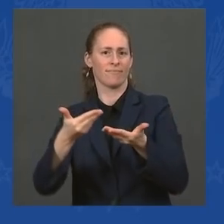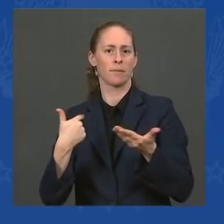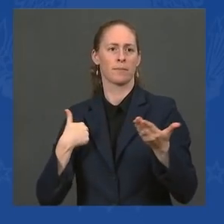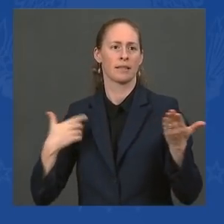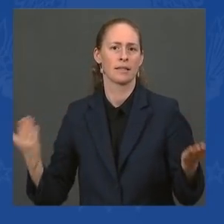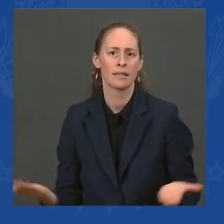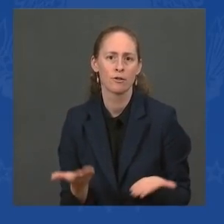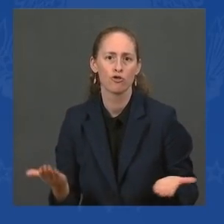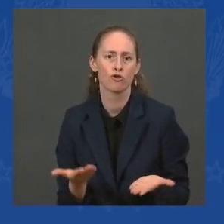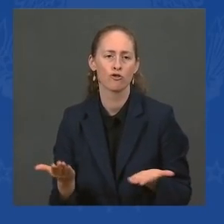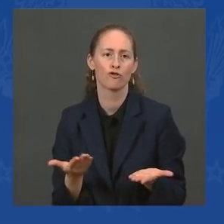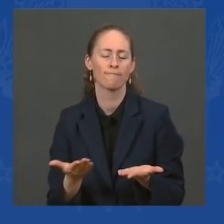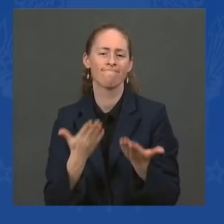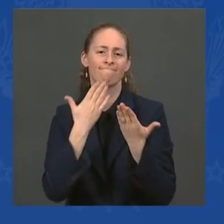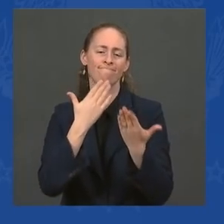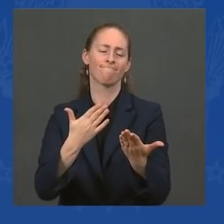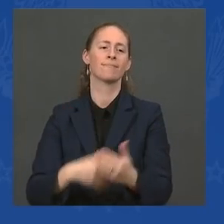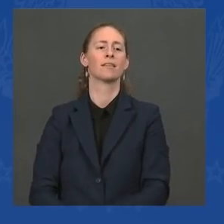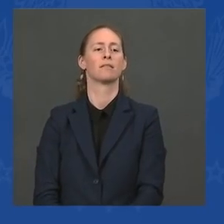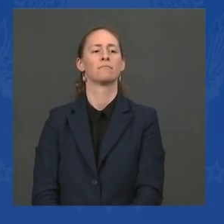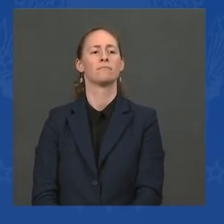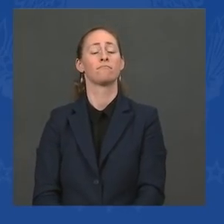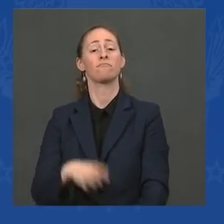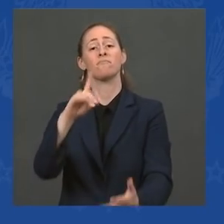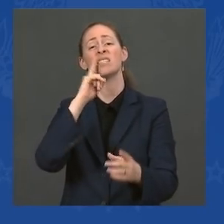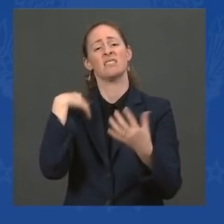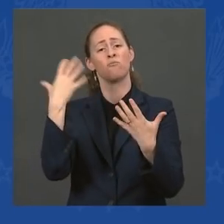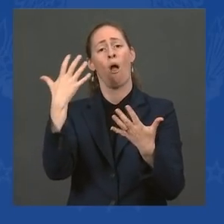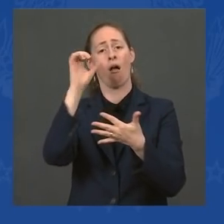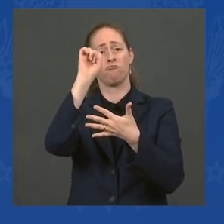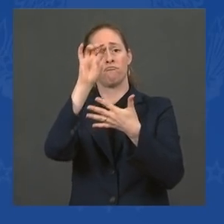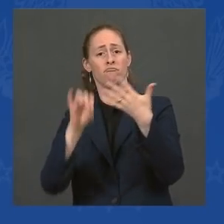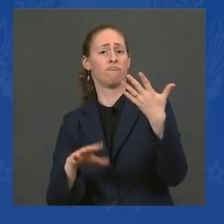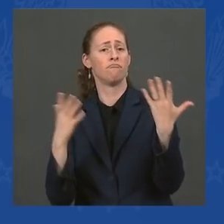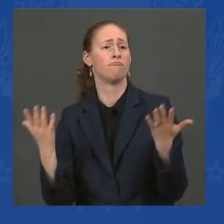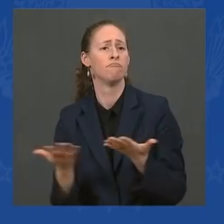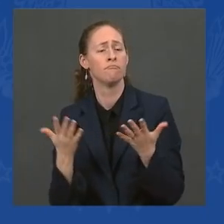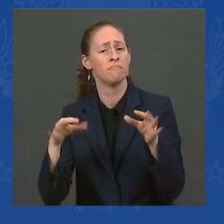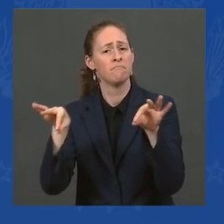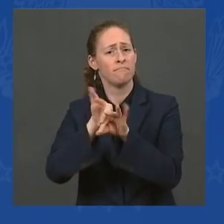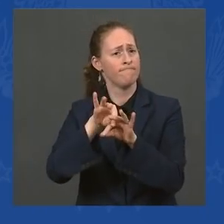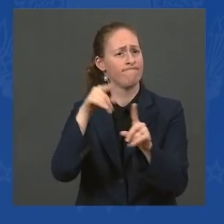Anyway, there are five quick points I want to make. Number one is really a morality point: We all teach our children